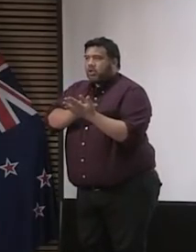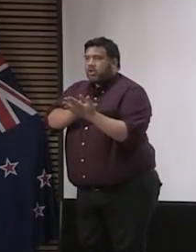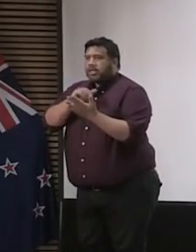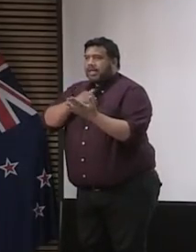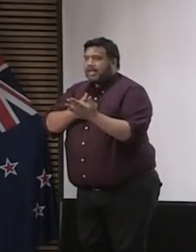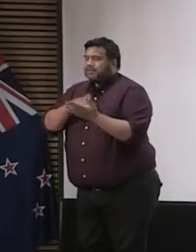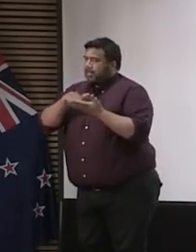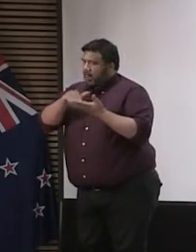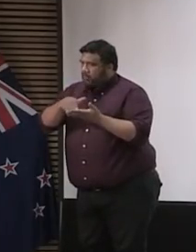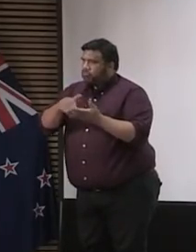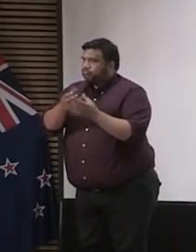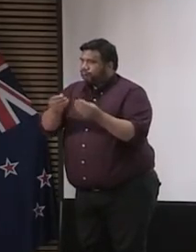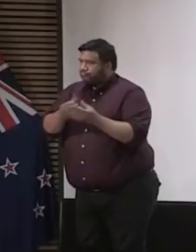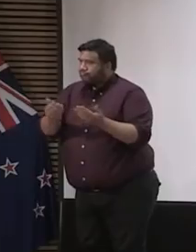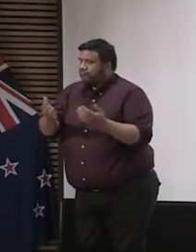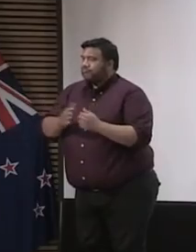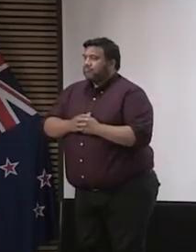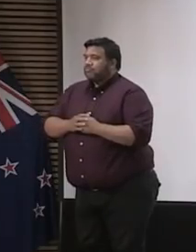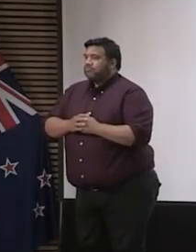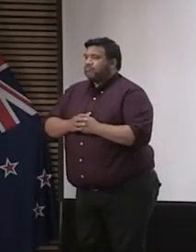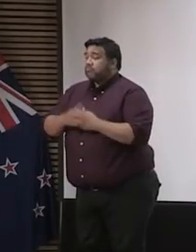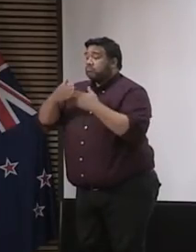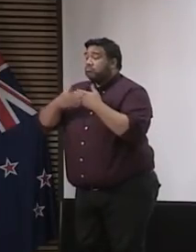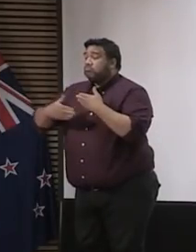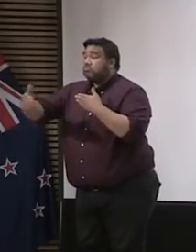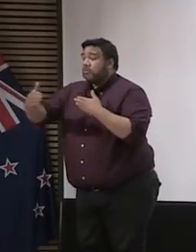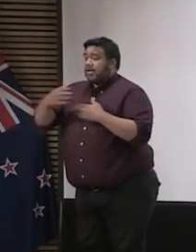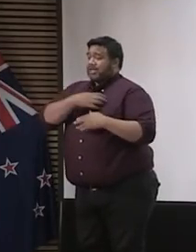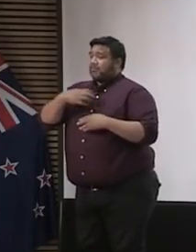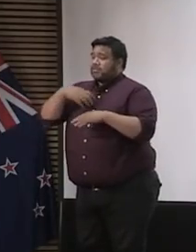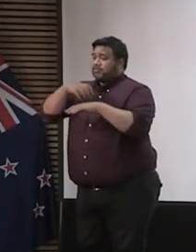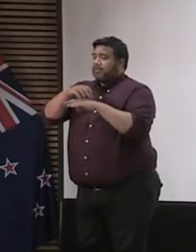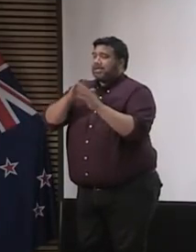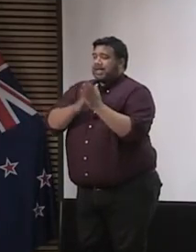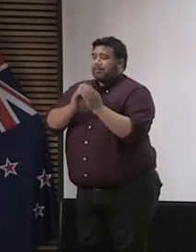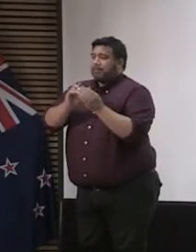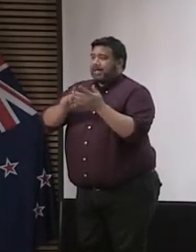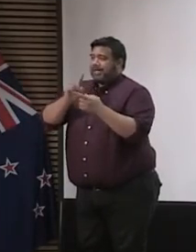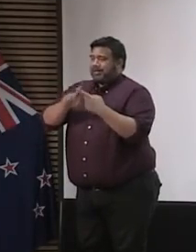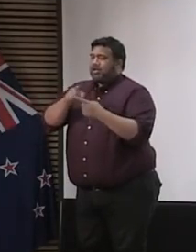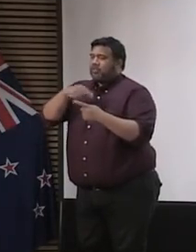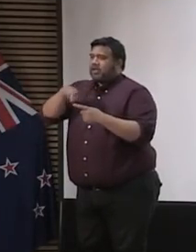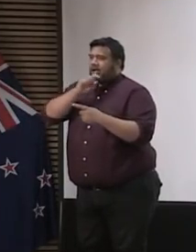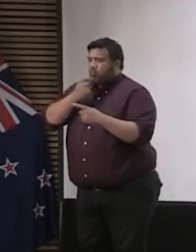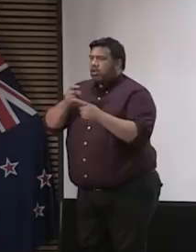Goingforward, MBIE has been workingthrough a framework thatenables really a form ofself-accreditation,